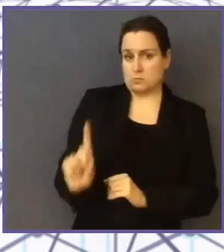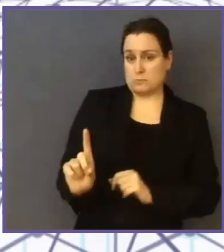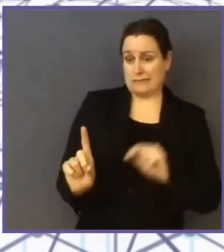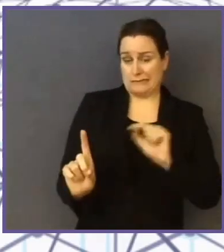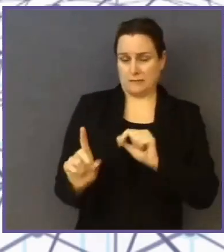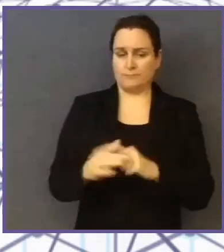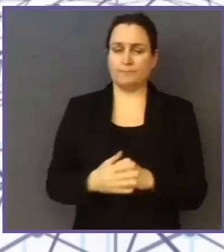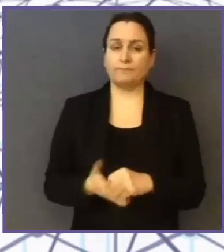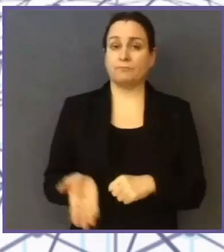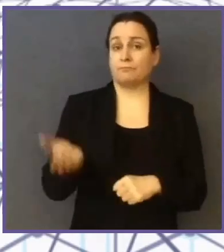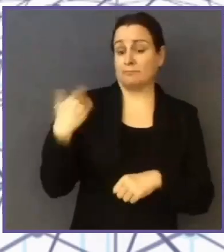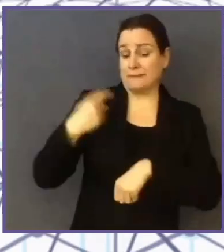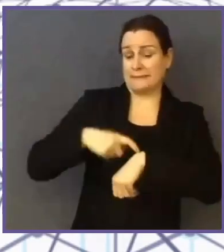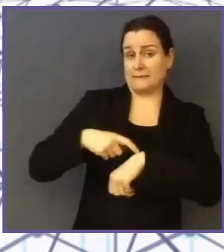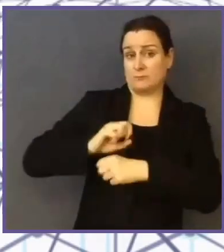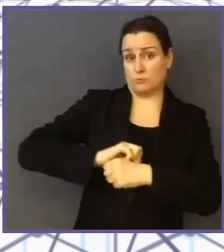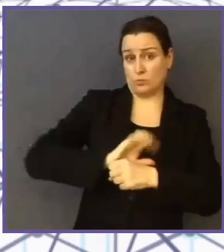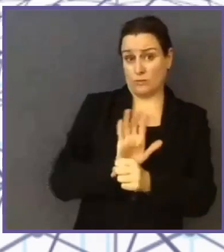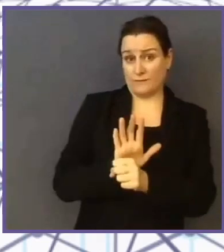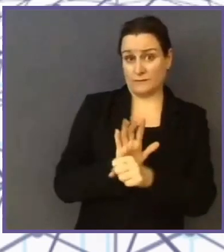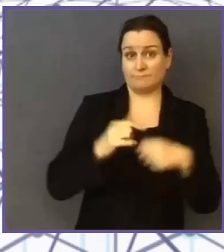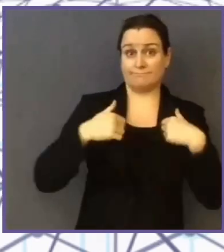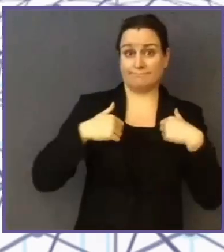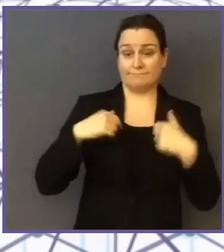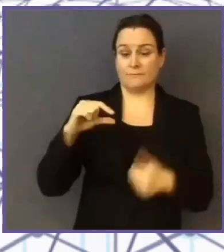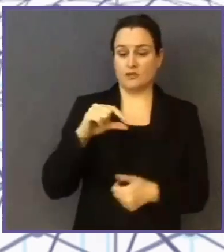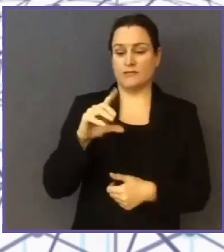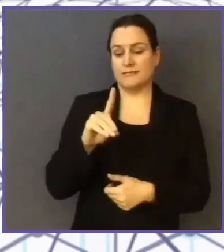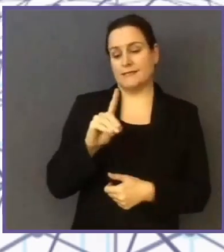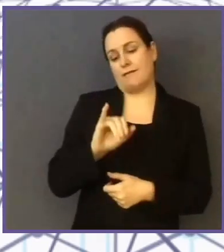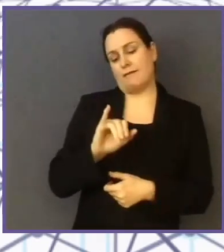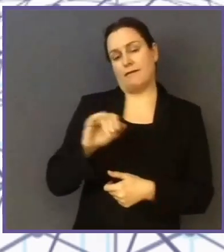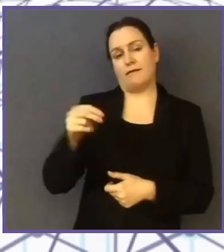forces with other partners on an emergency UK aid programme, looking exactly at this